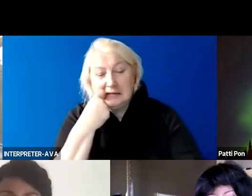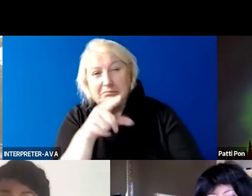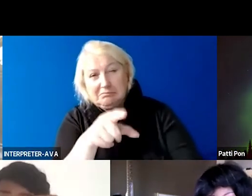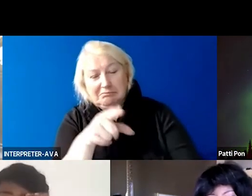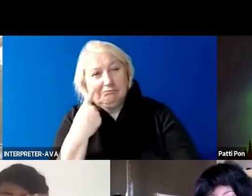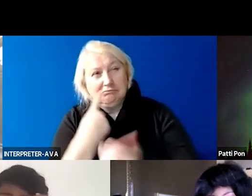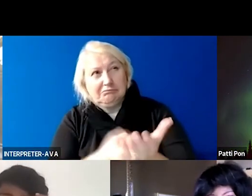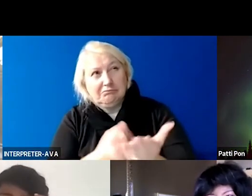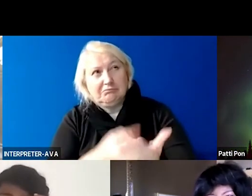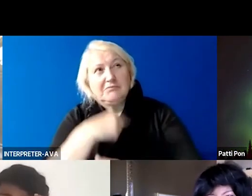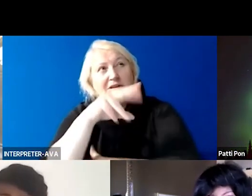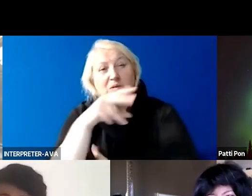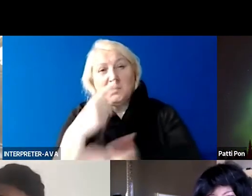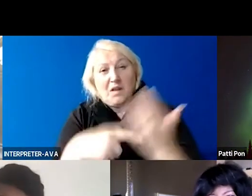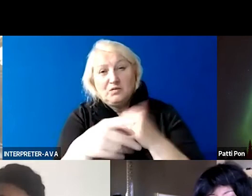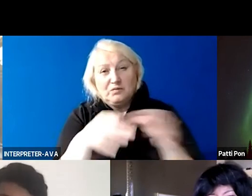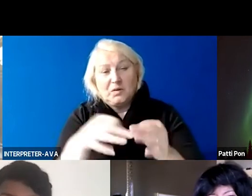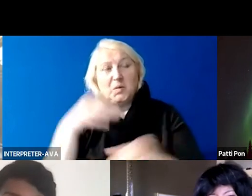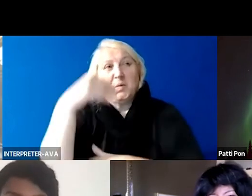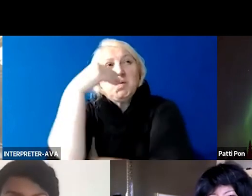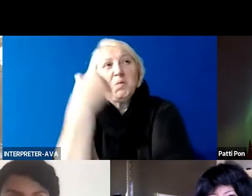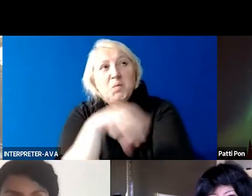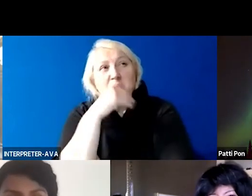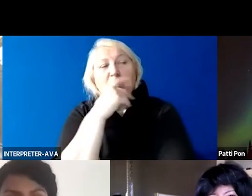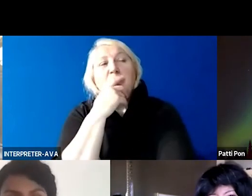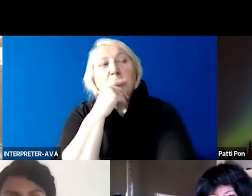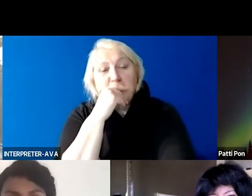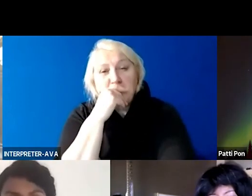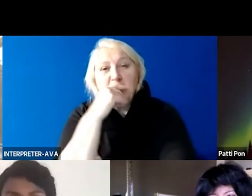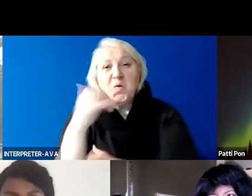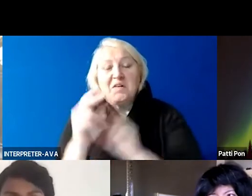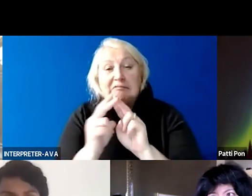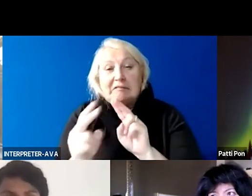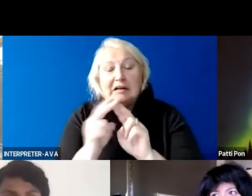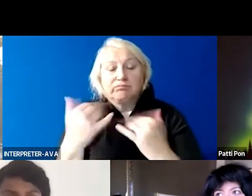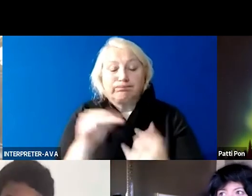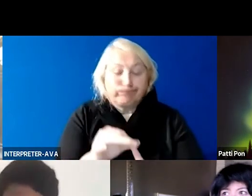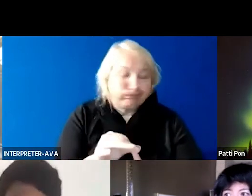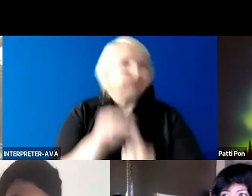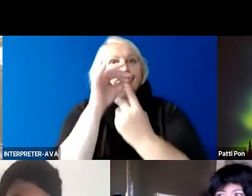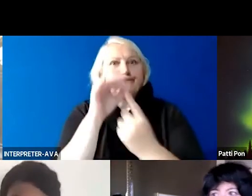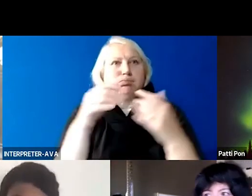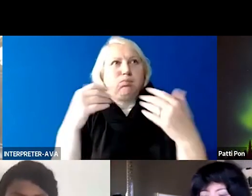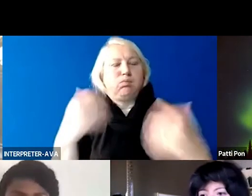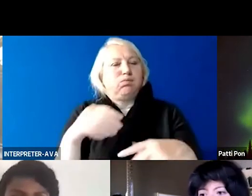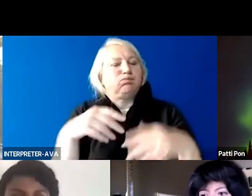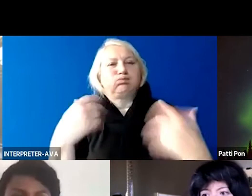extraordinary and quite distinct. And I've really welcomed the descriptions from each of the spiral